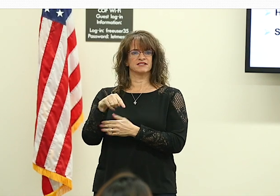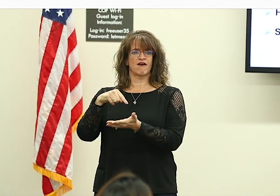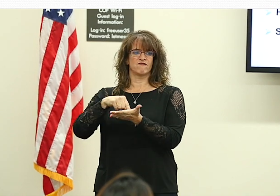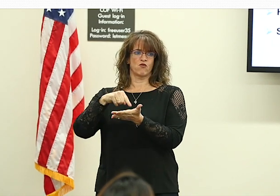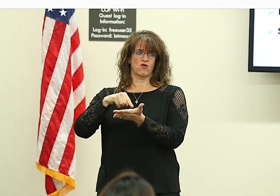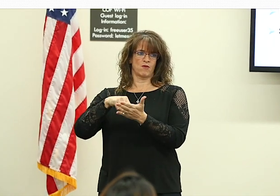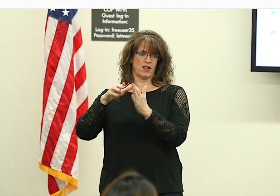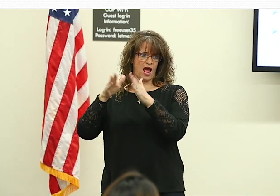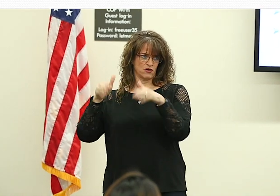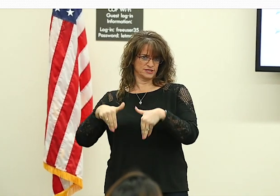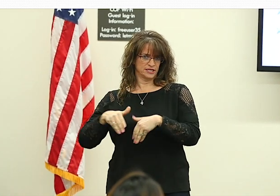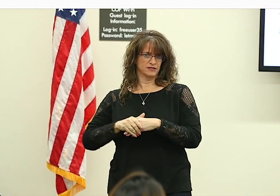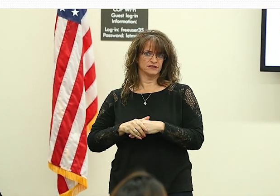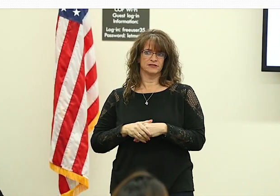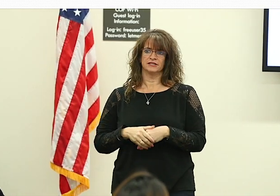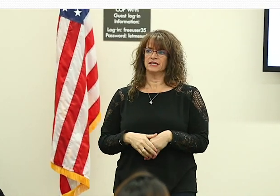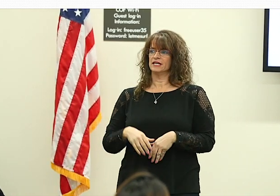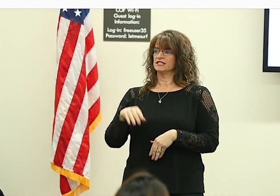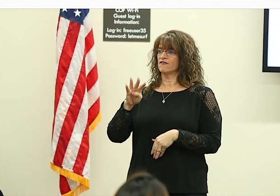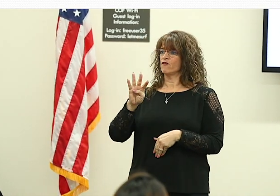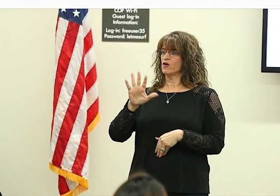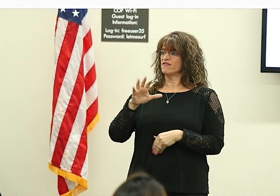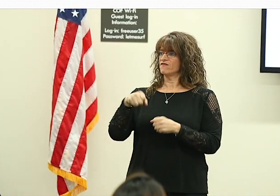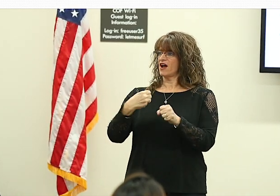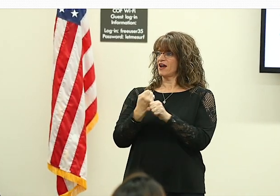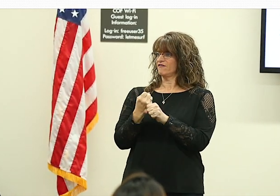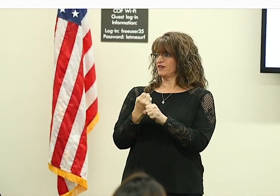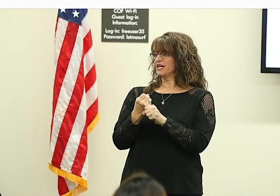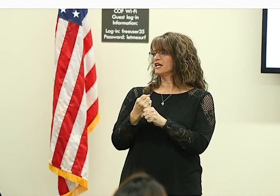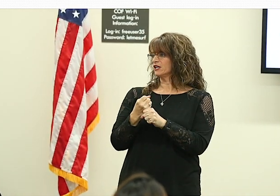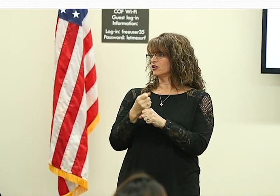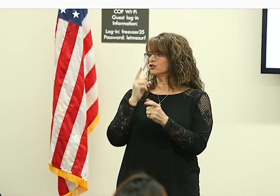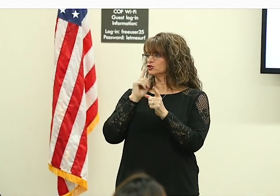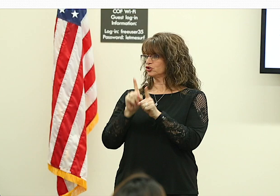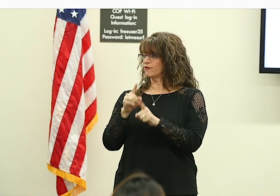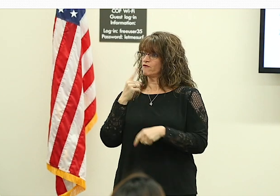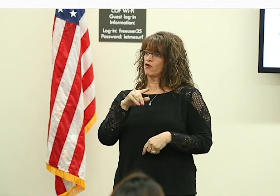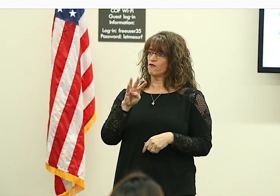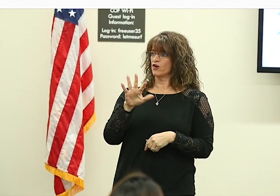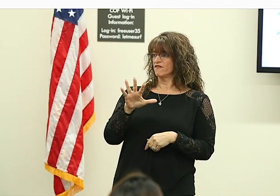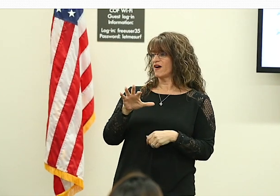and so it's a 45-year term. So for 45 years your home is restricted